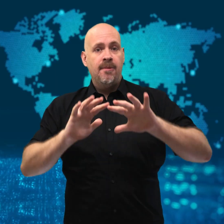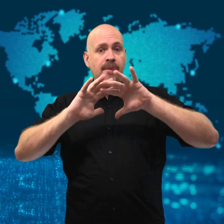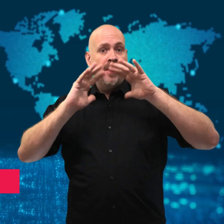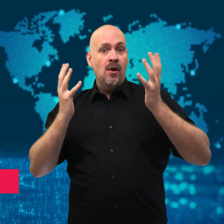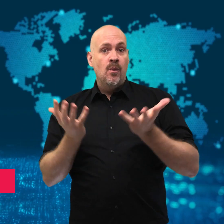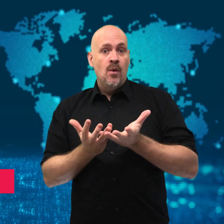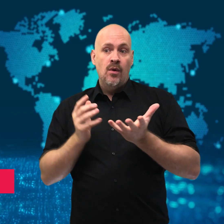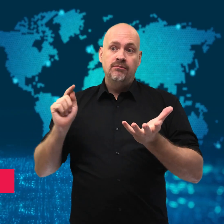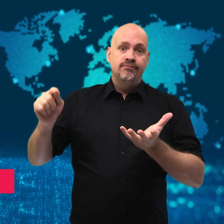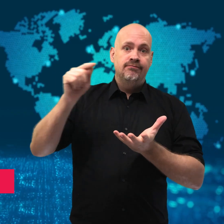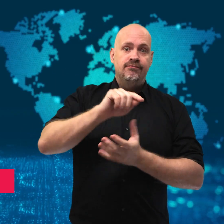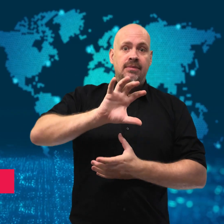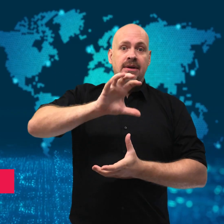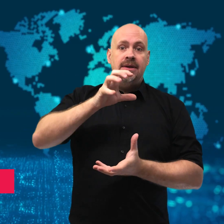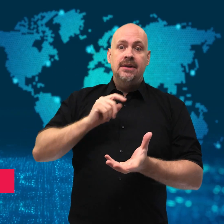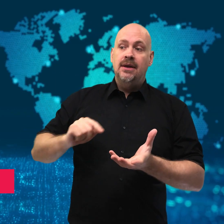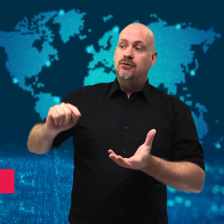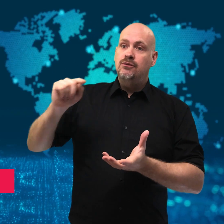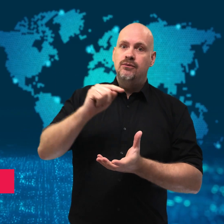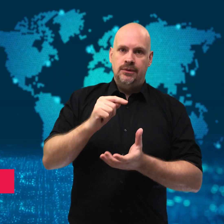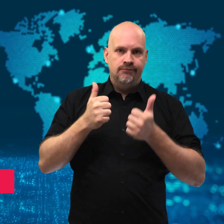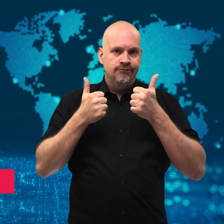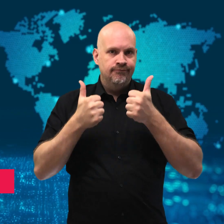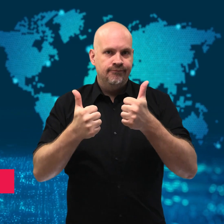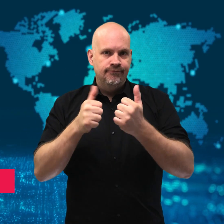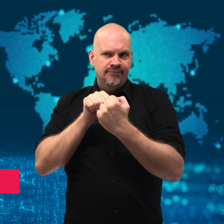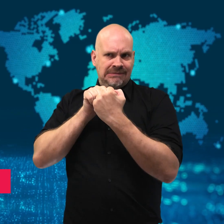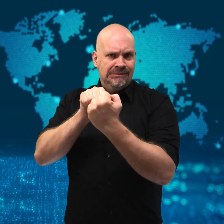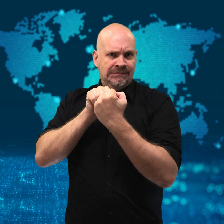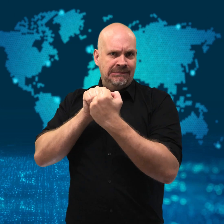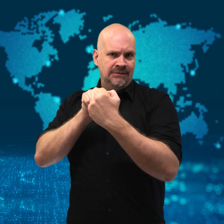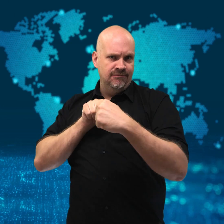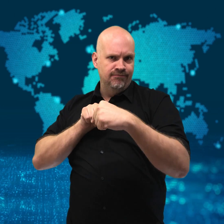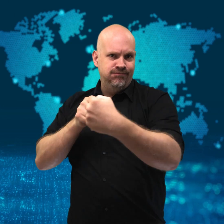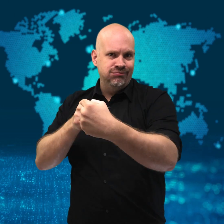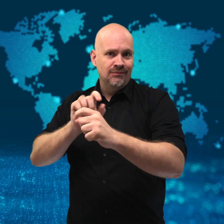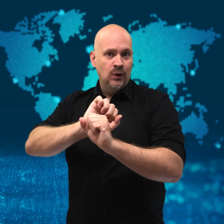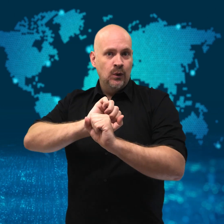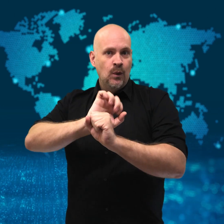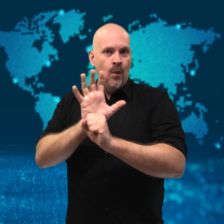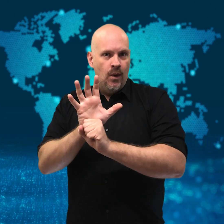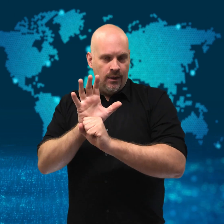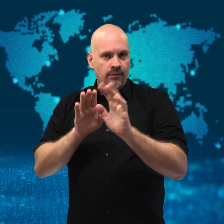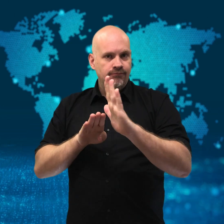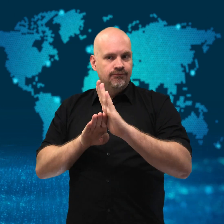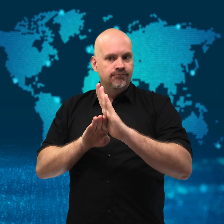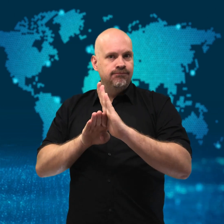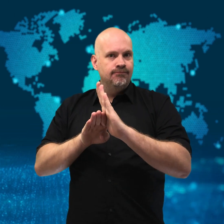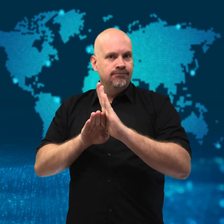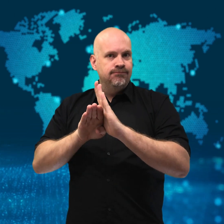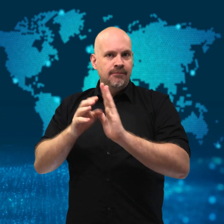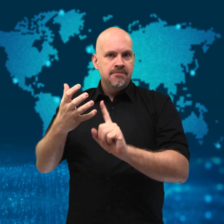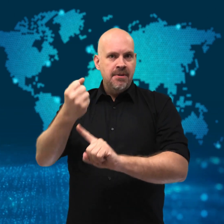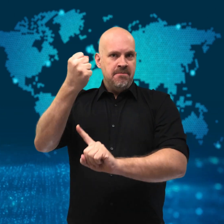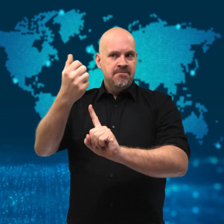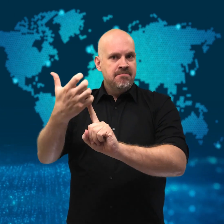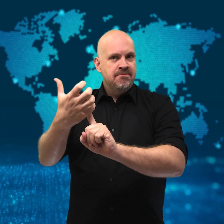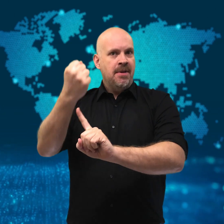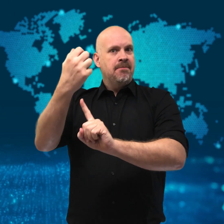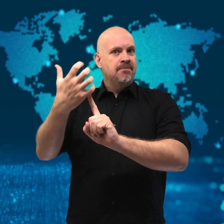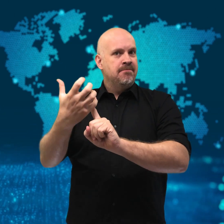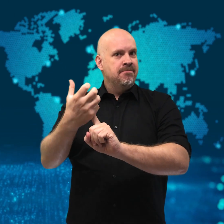[Gavin]: Countries around the world are reaching milestones in